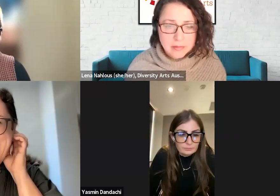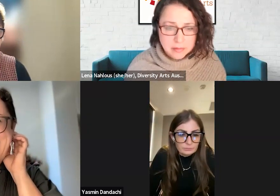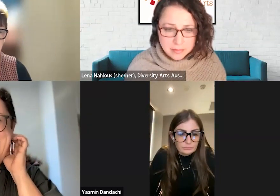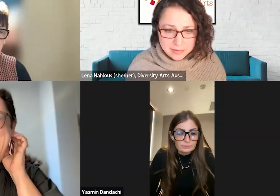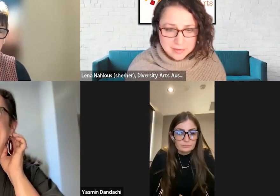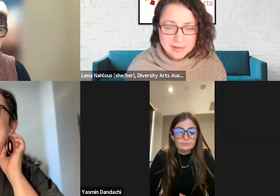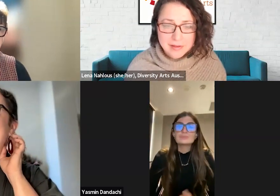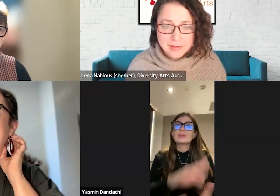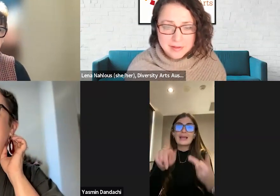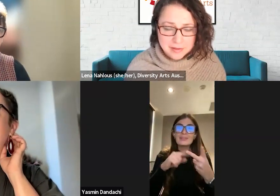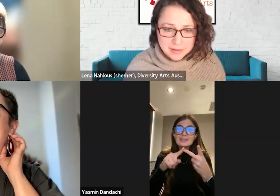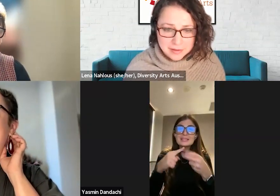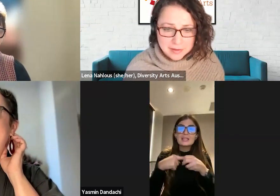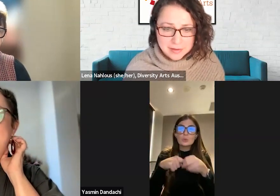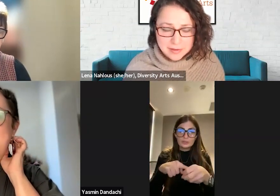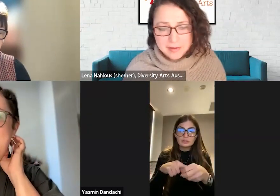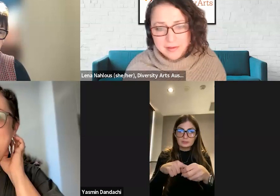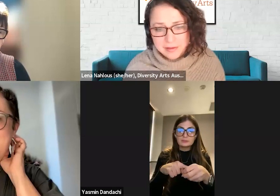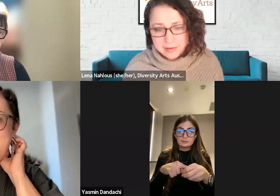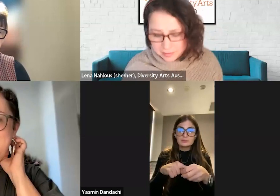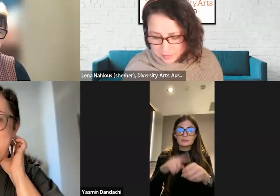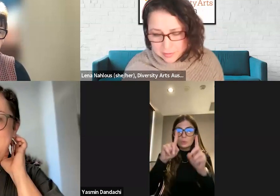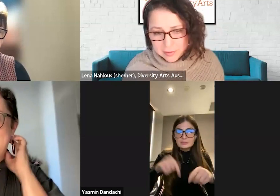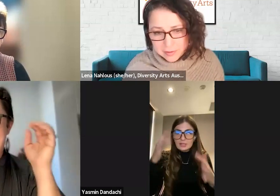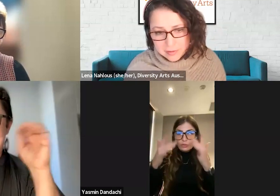is that we're starting to think about governance as